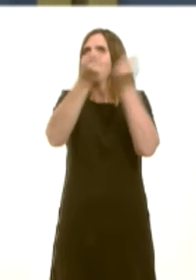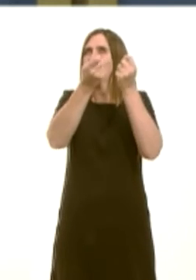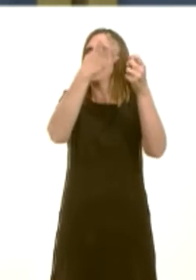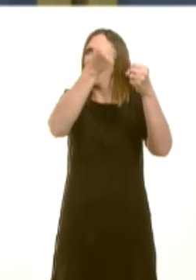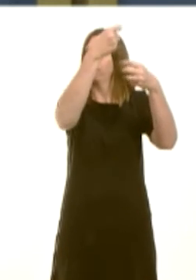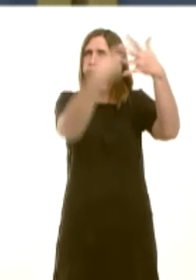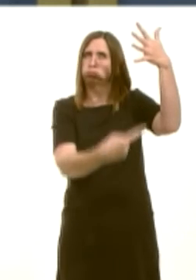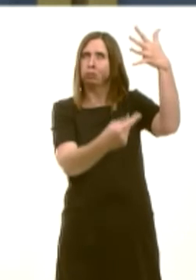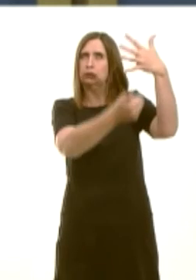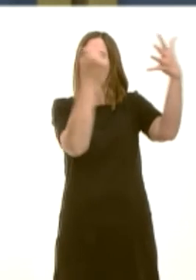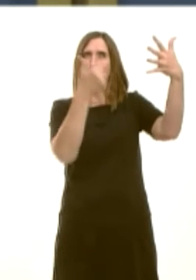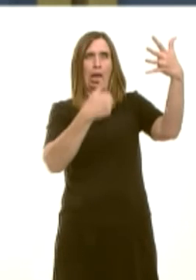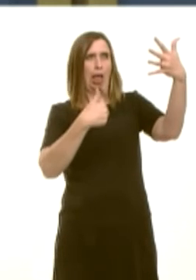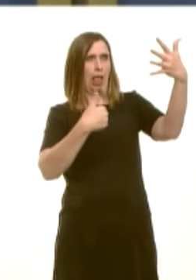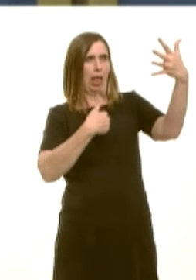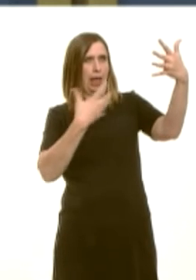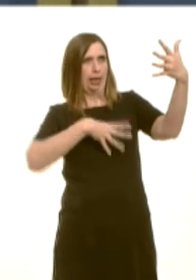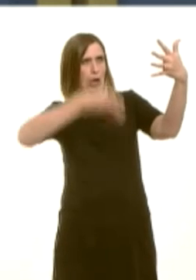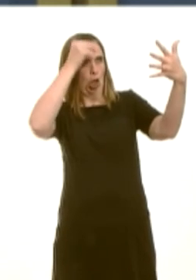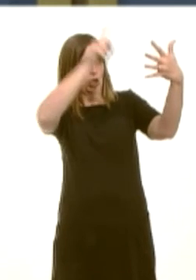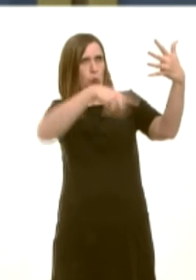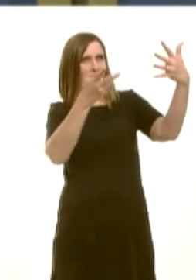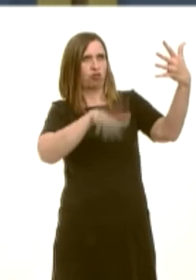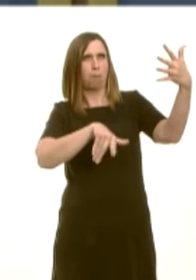Given that they have a monopoly over this qualification, what can be done to ensure